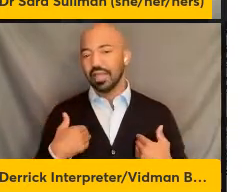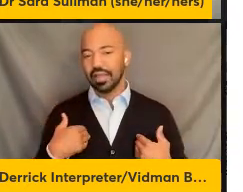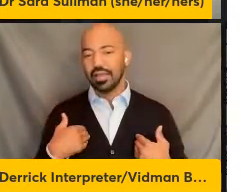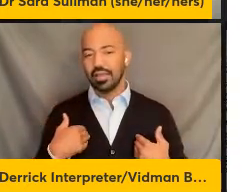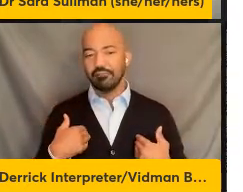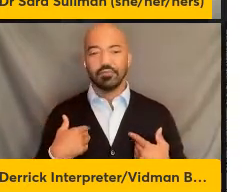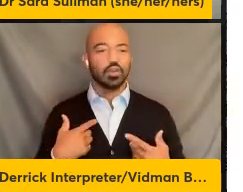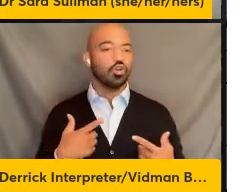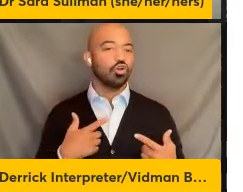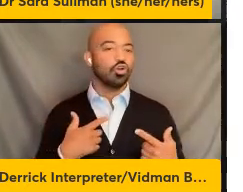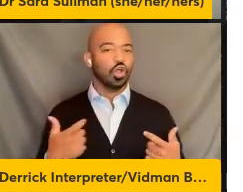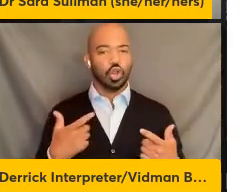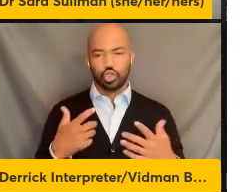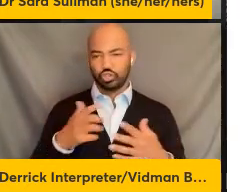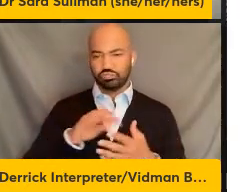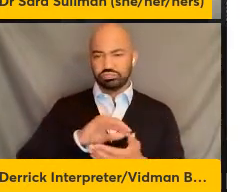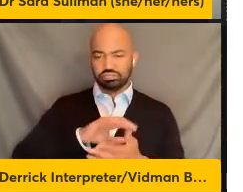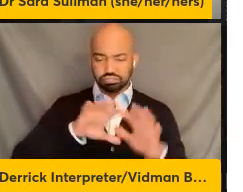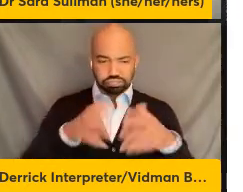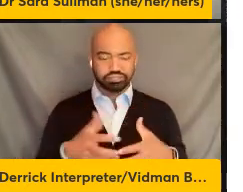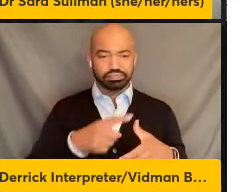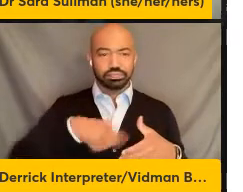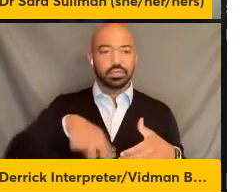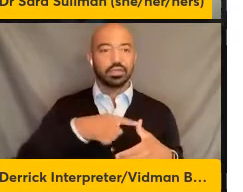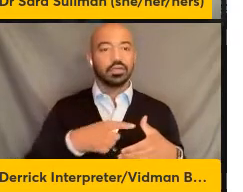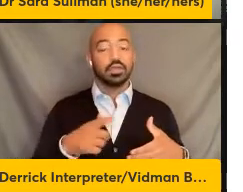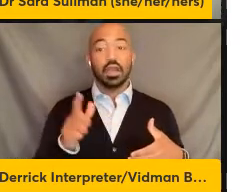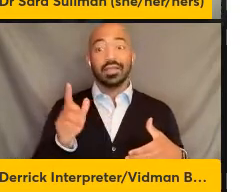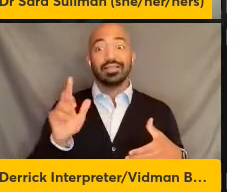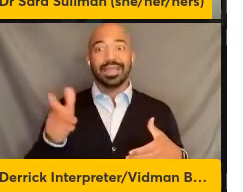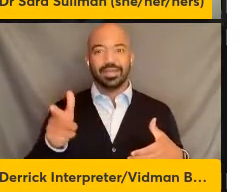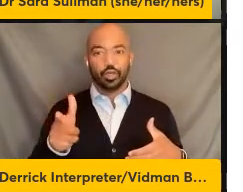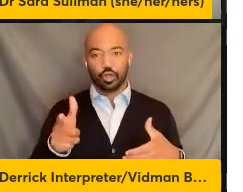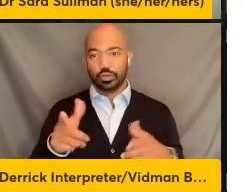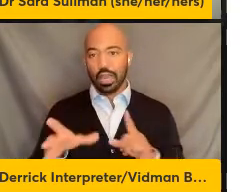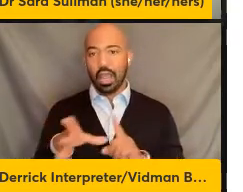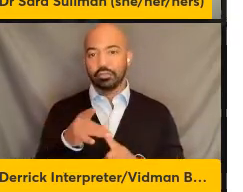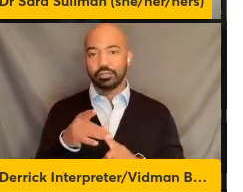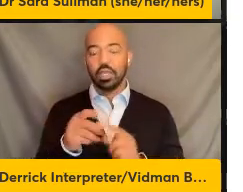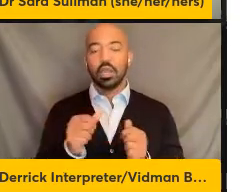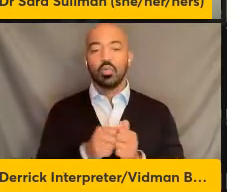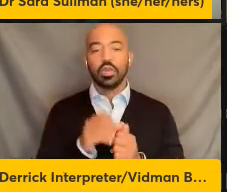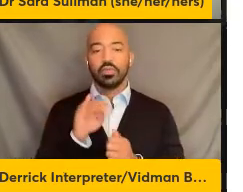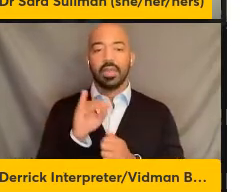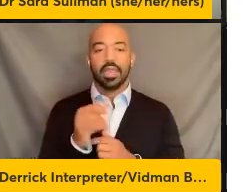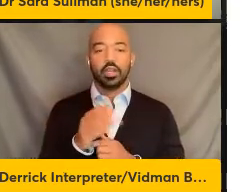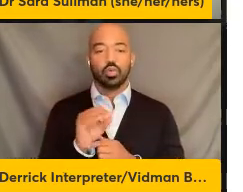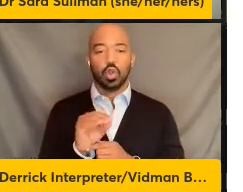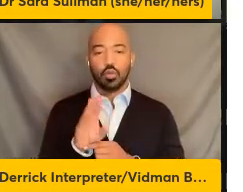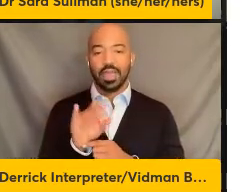large reservoir of individuals that are latently infected with mycobacterium tuberculosis. So that's the bacteria that causes